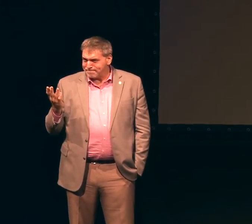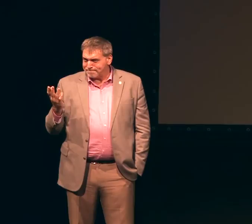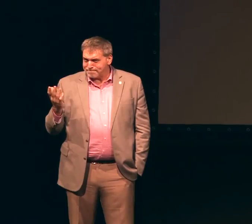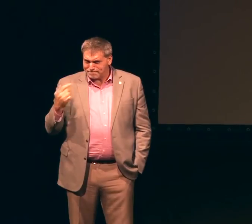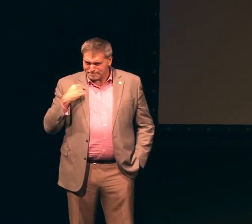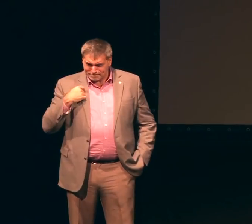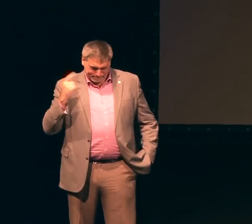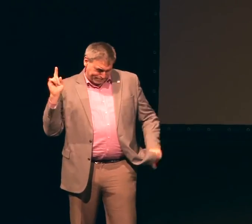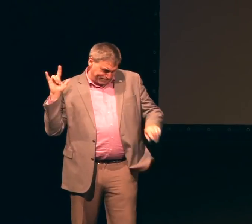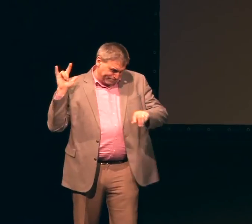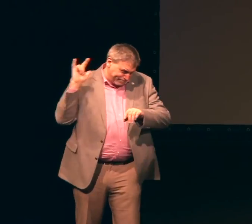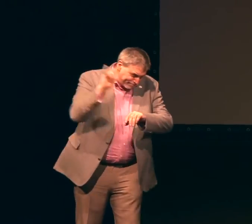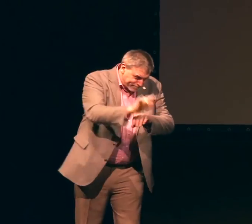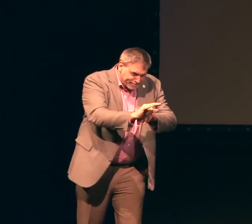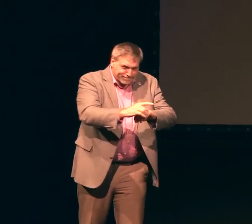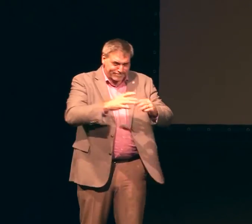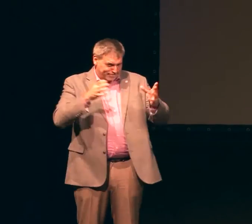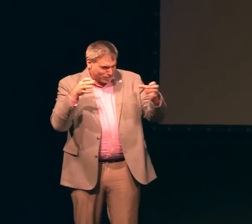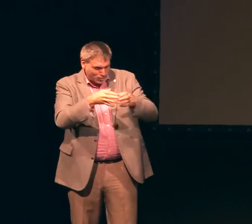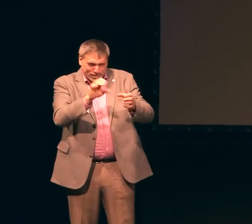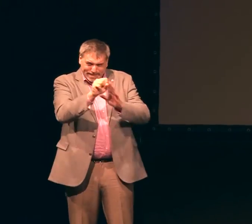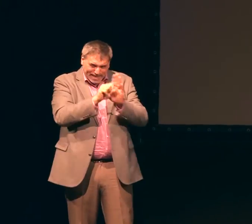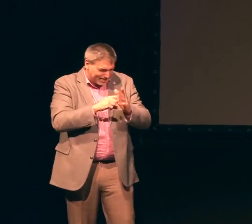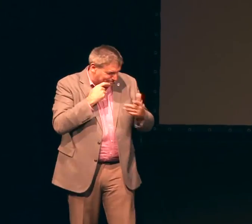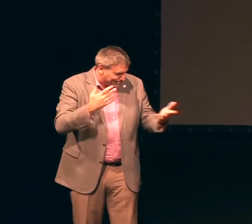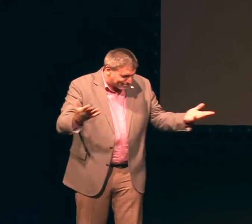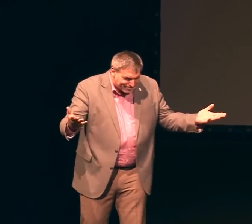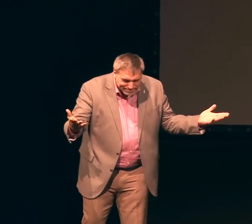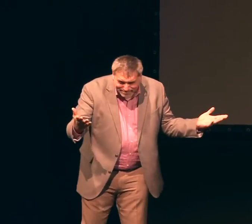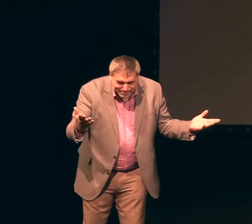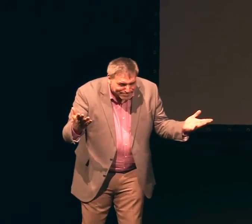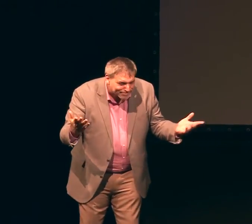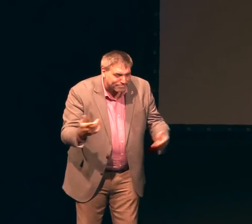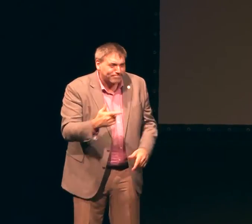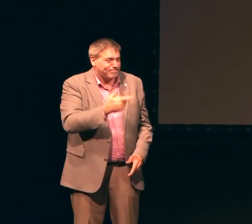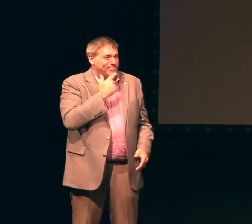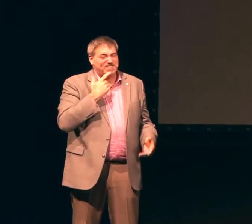chapters. So I get together with stake holders in